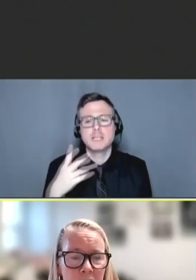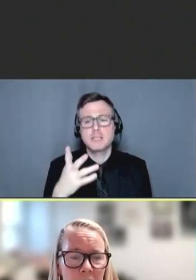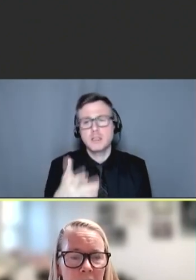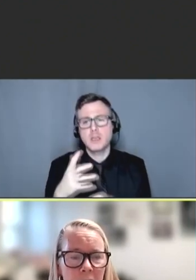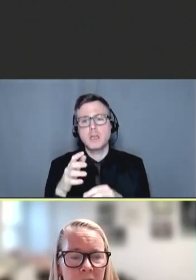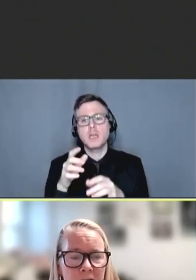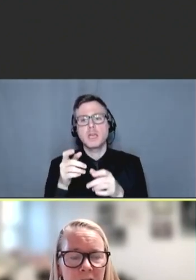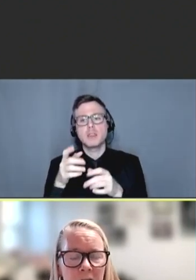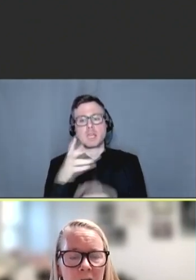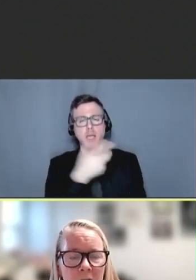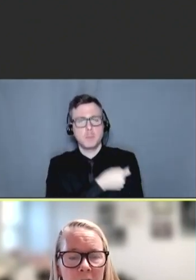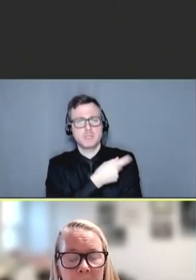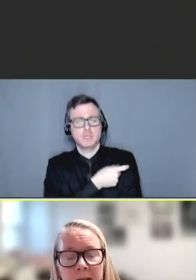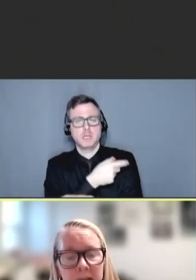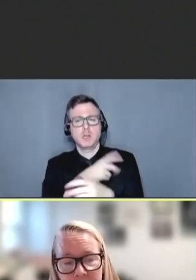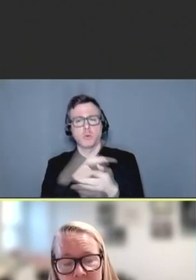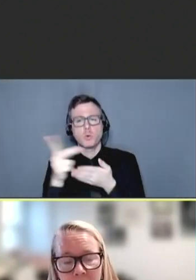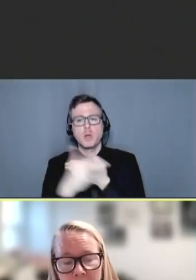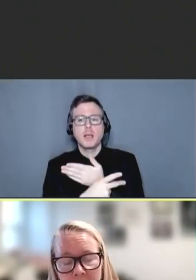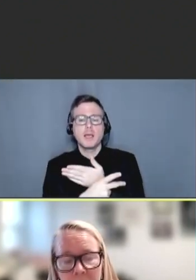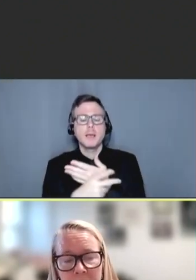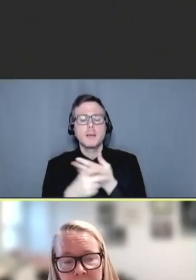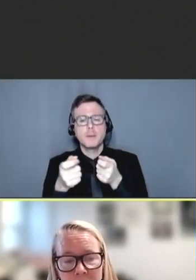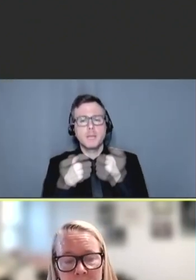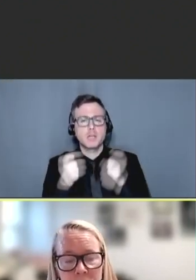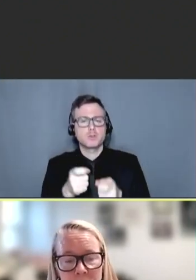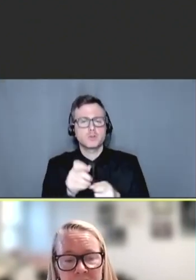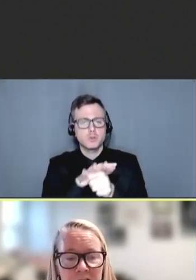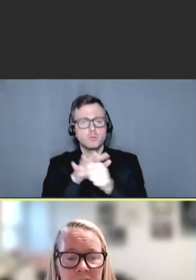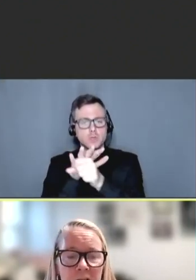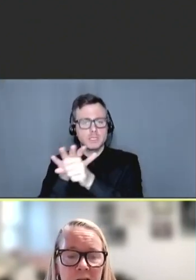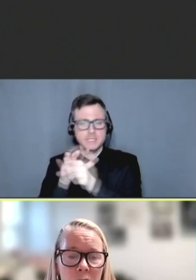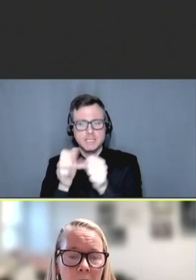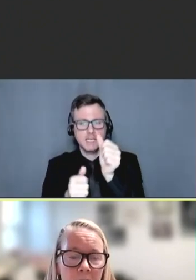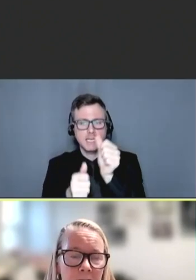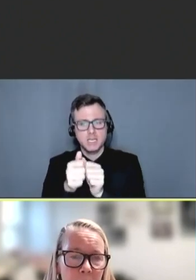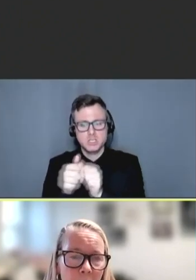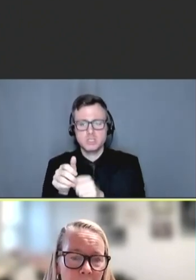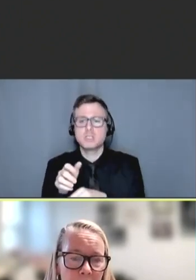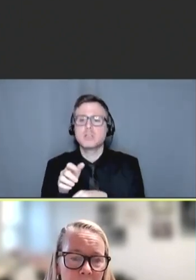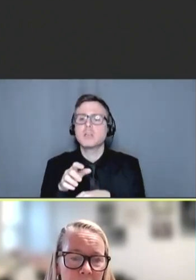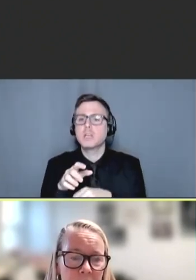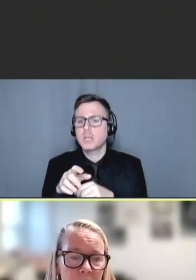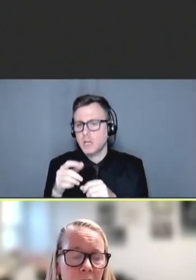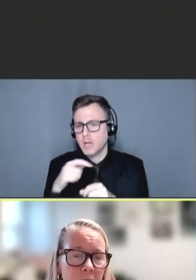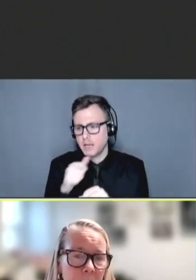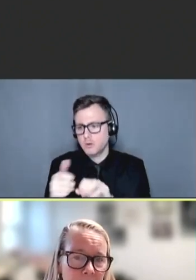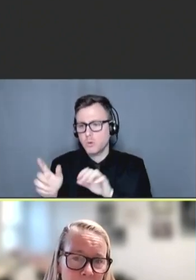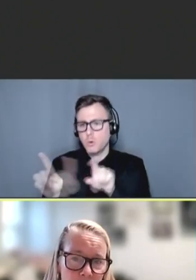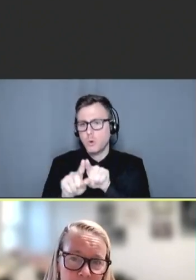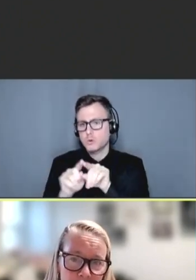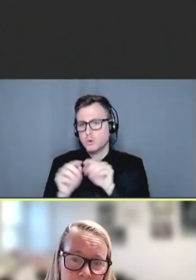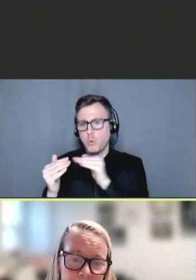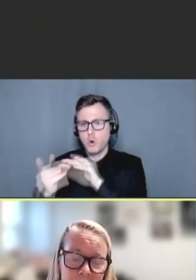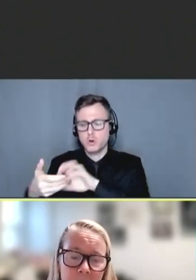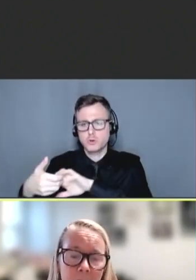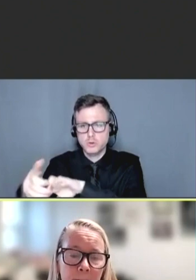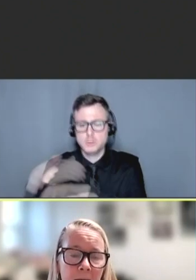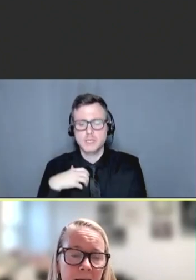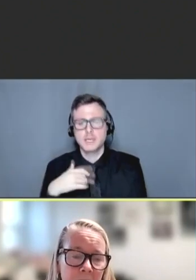in the region in each jurisdiction as well as partners, including pediatricians, Medicaid